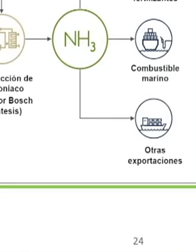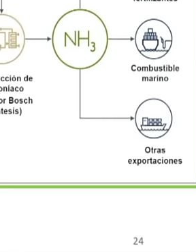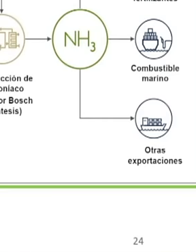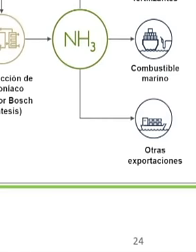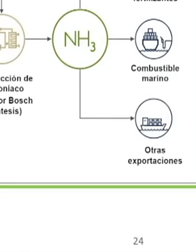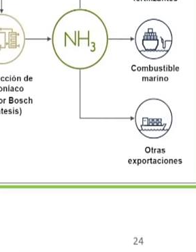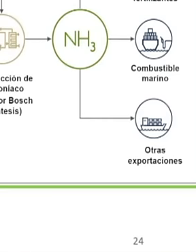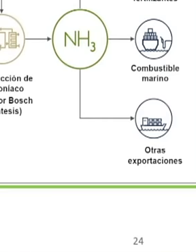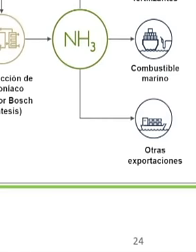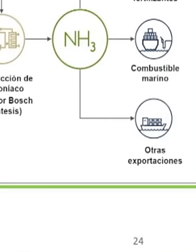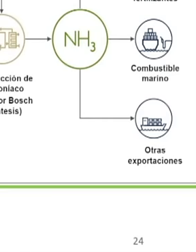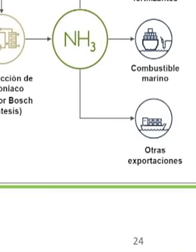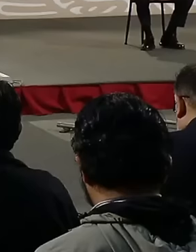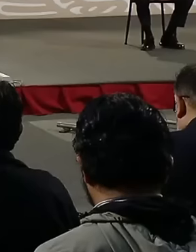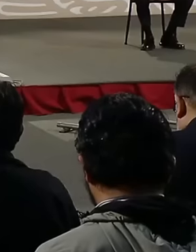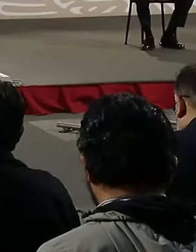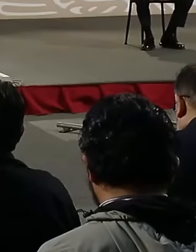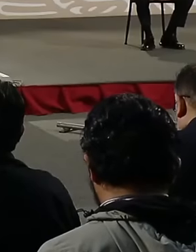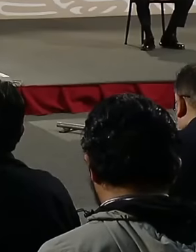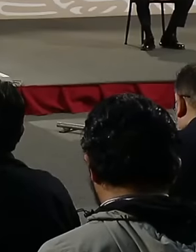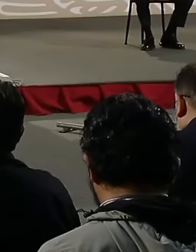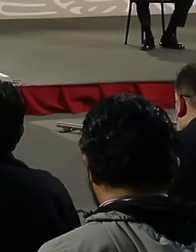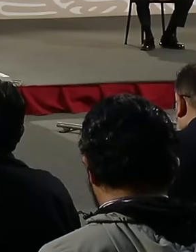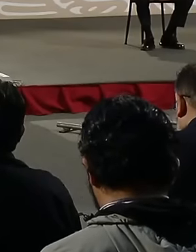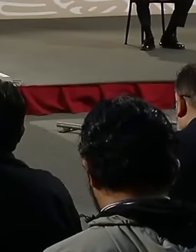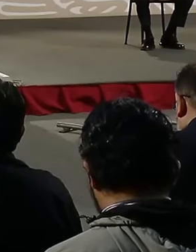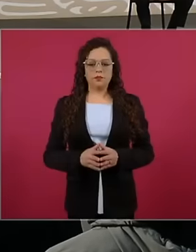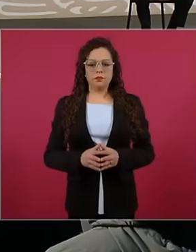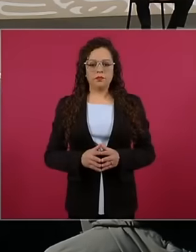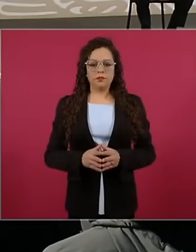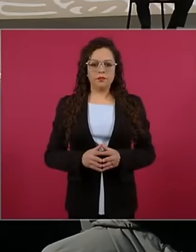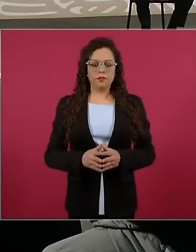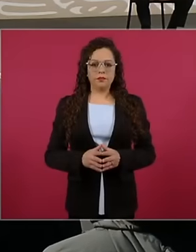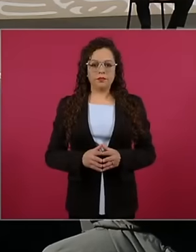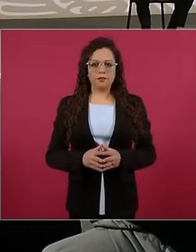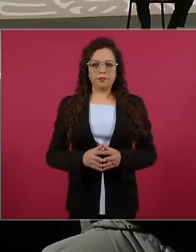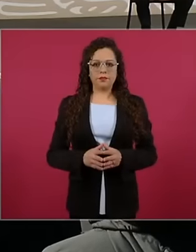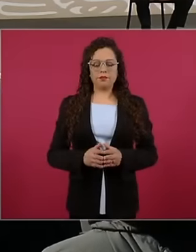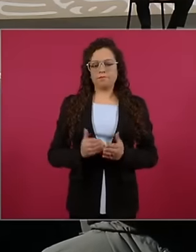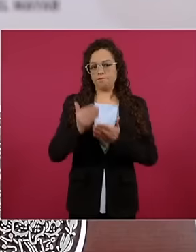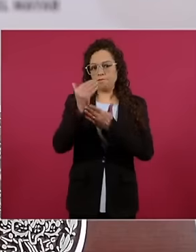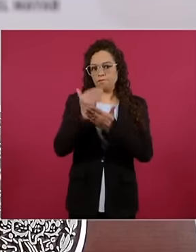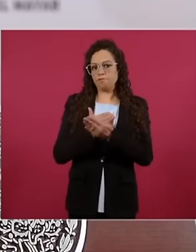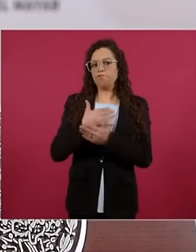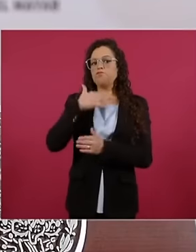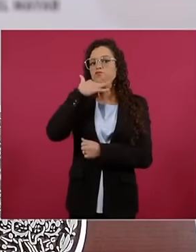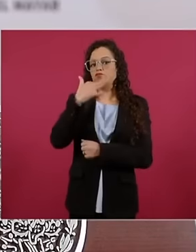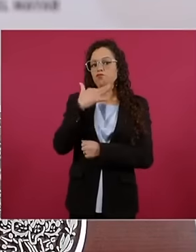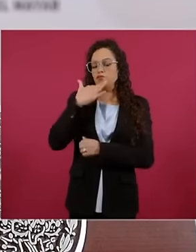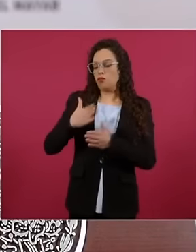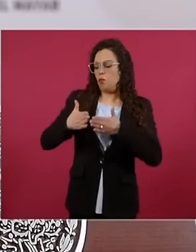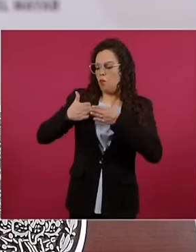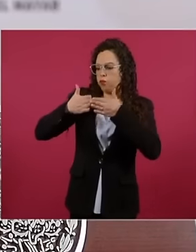ship shipping companies is to use ammonia so as not to reduce the carbon footprint, eh, the hydrogen